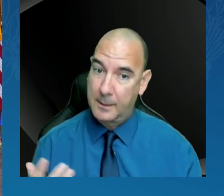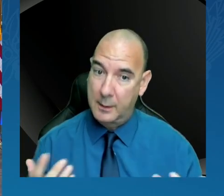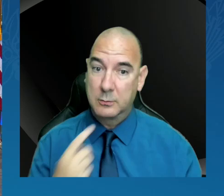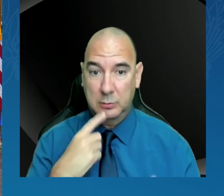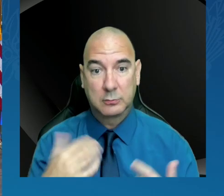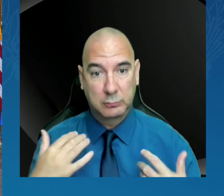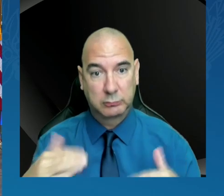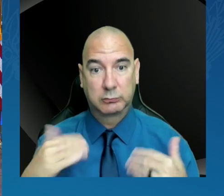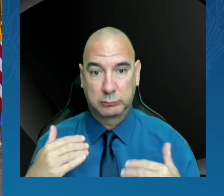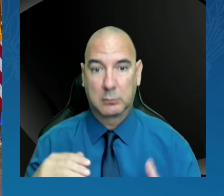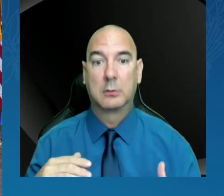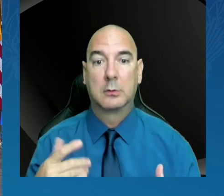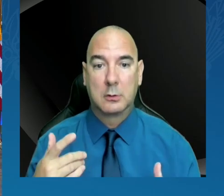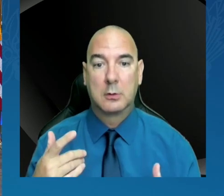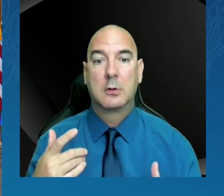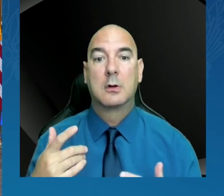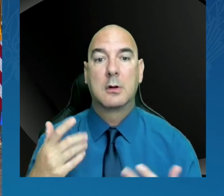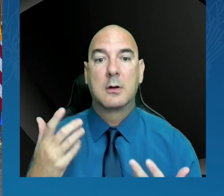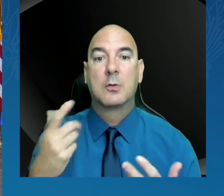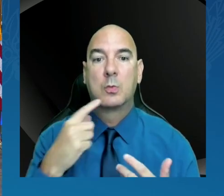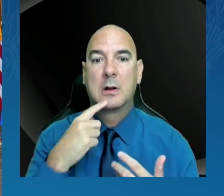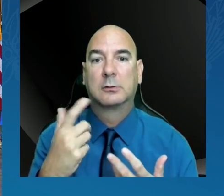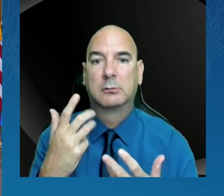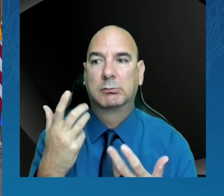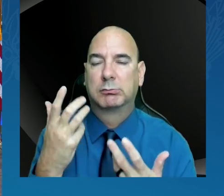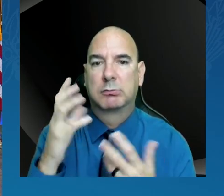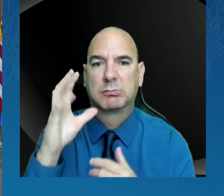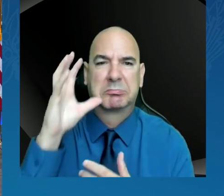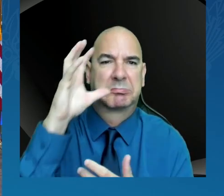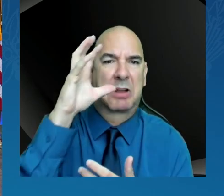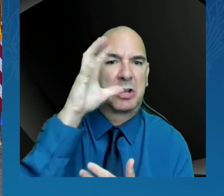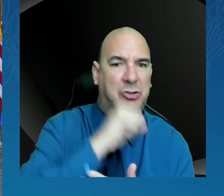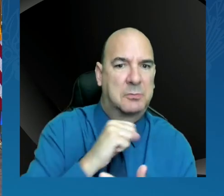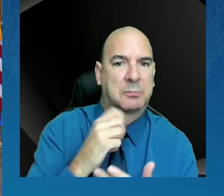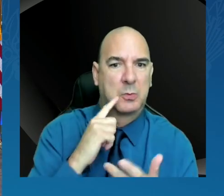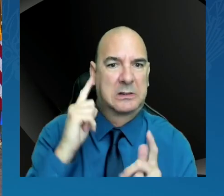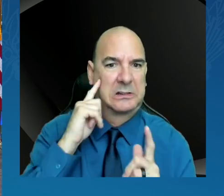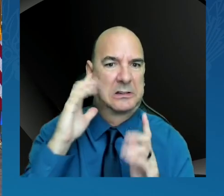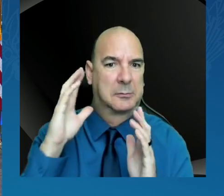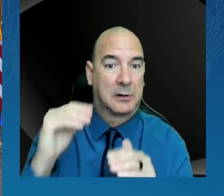to be tens of billions of dollars higher. But we wanted to give a sense of what is happening